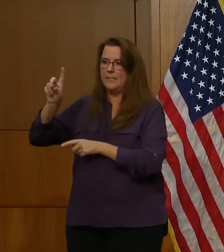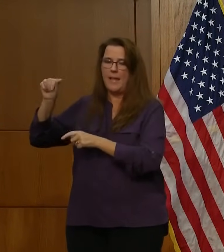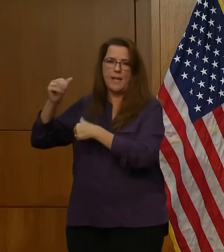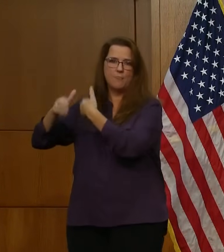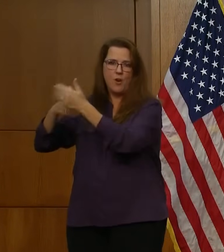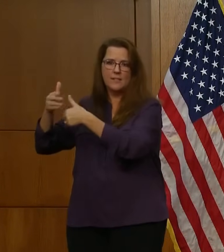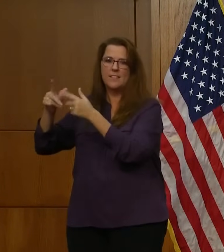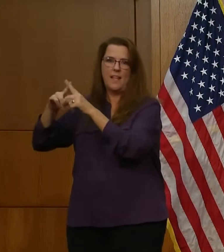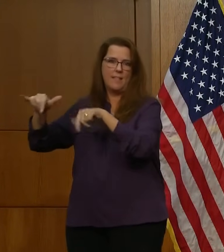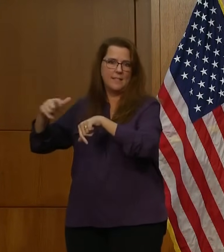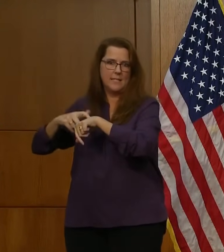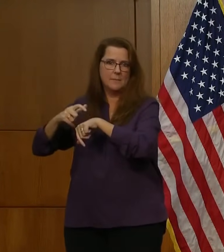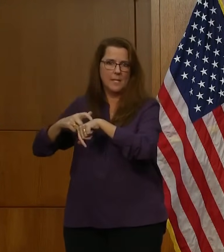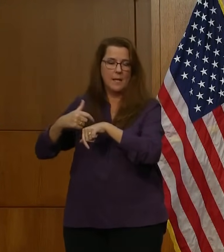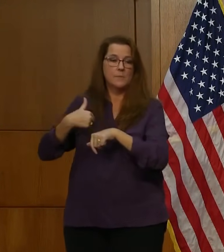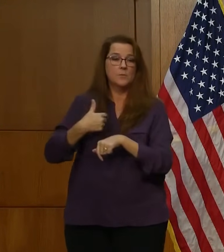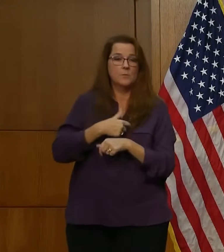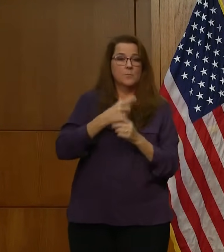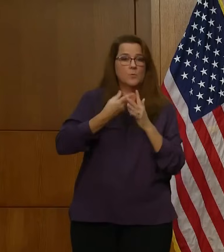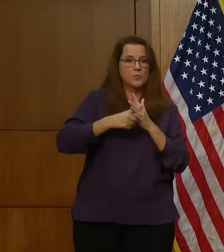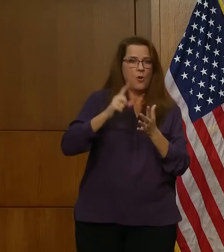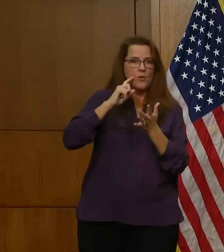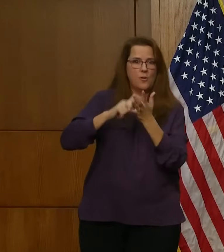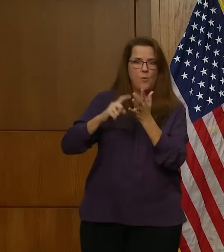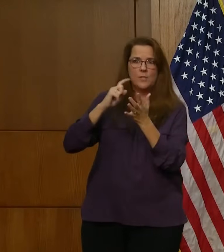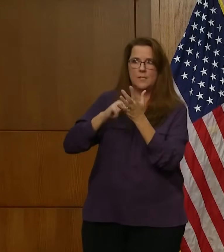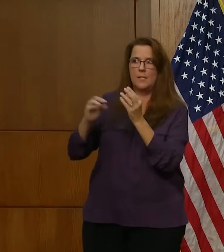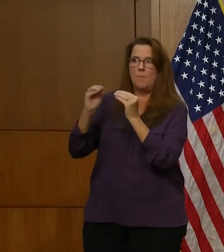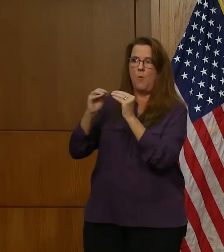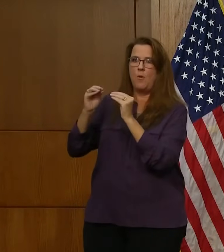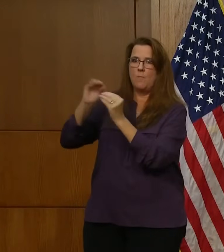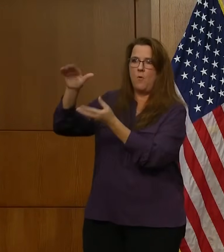WILL BE GOING THROUGH THE SAME FDA PROCESS SO WE'LL START